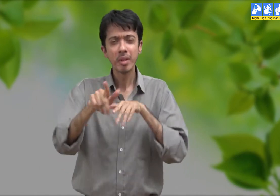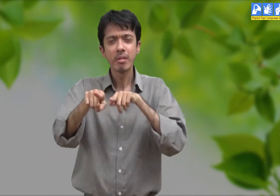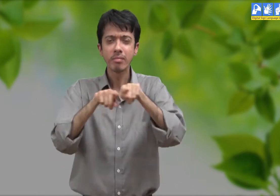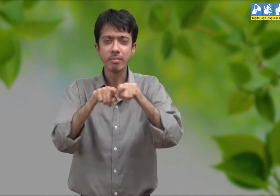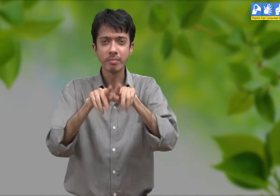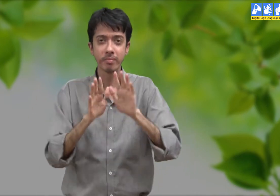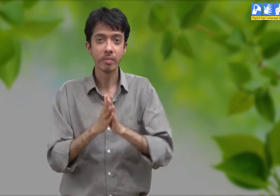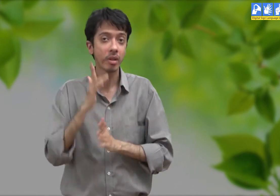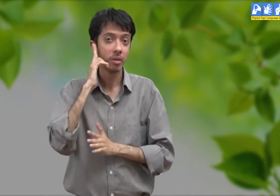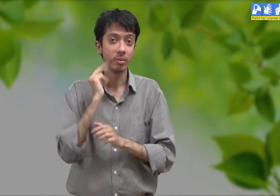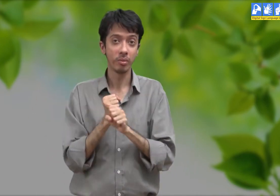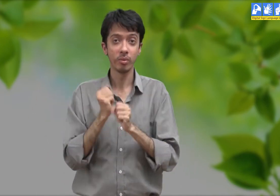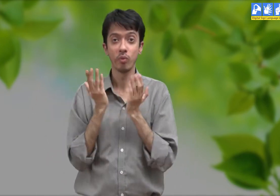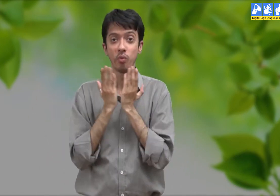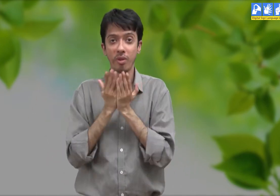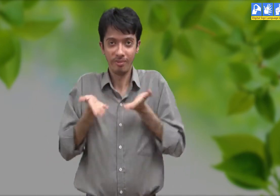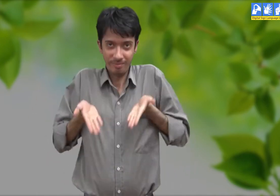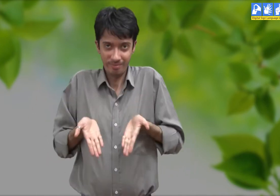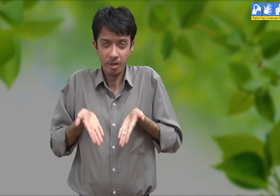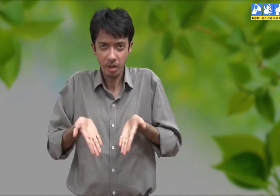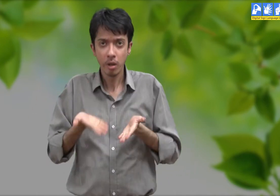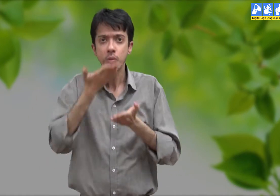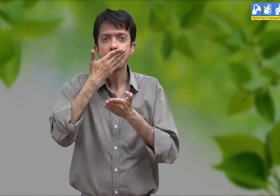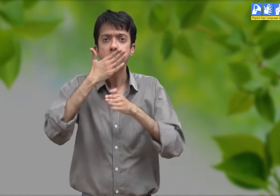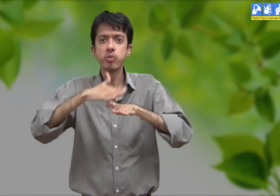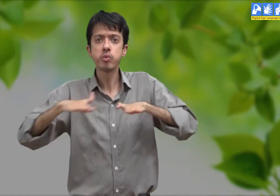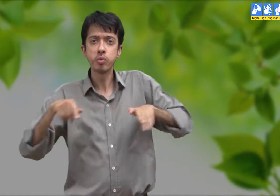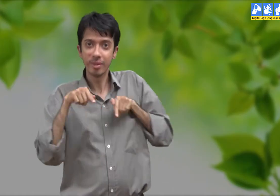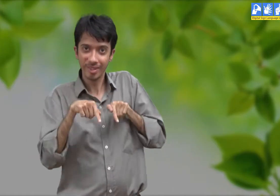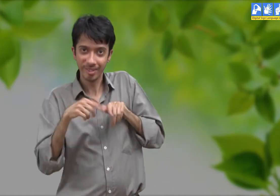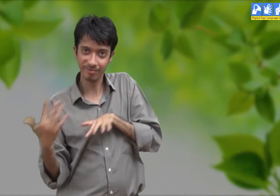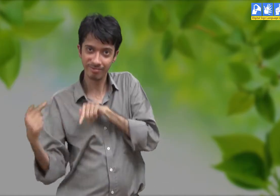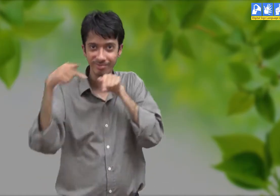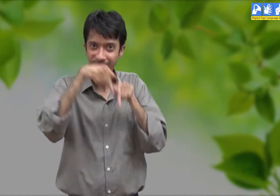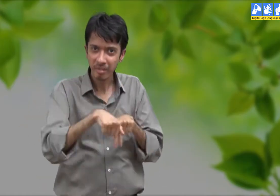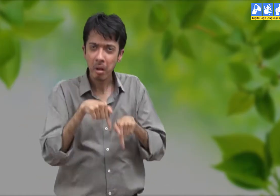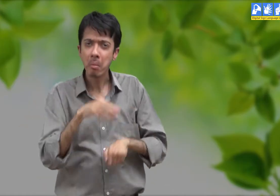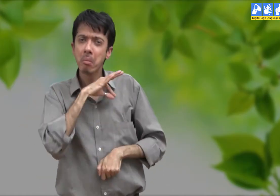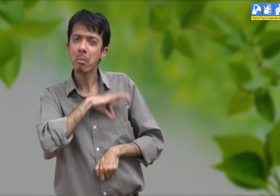Let me give you an example. In education, students are stakeholders.